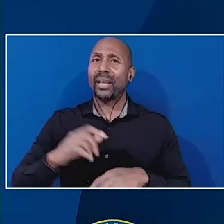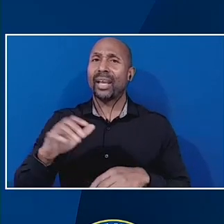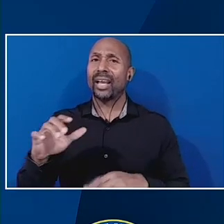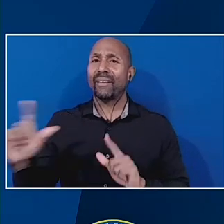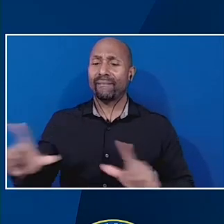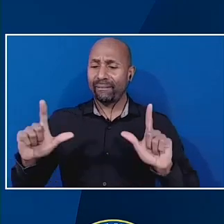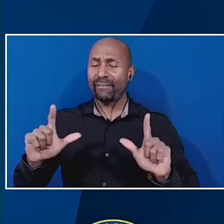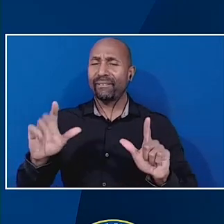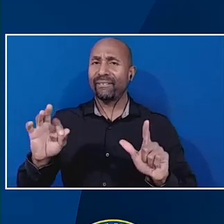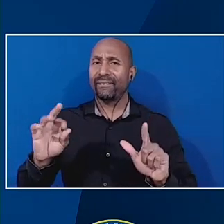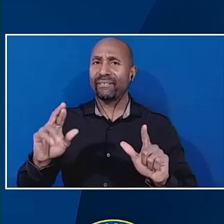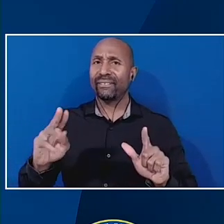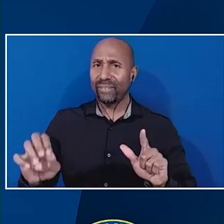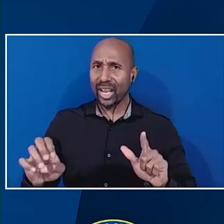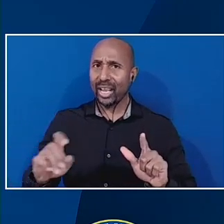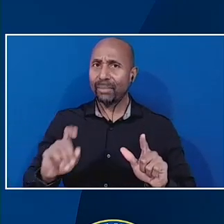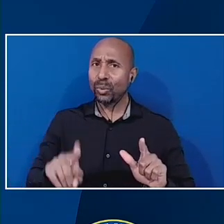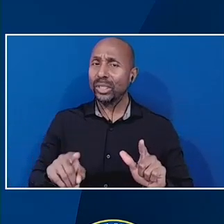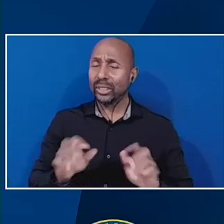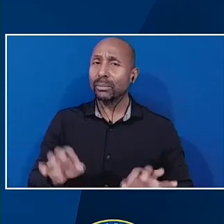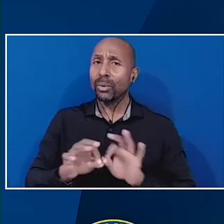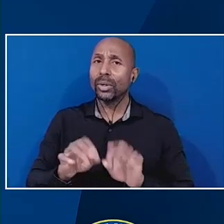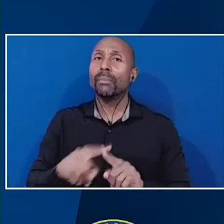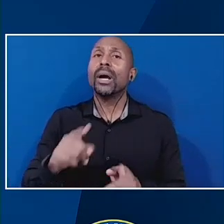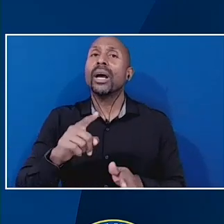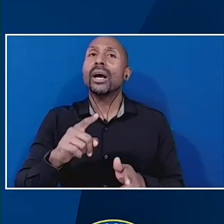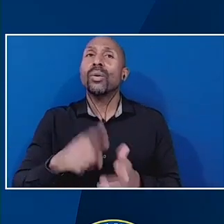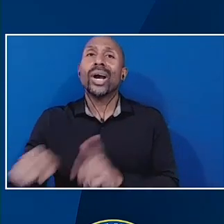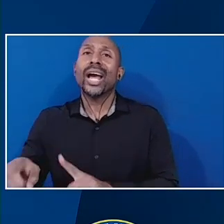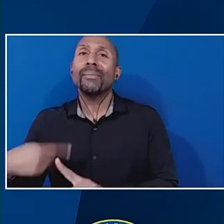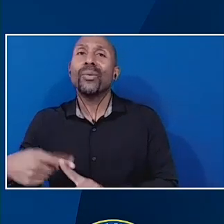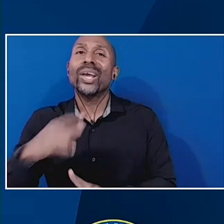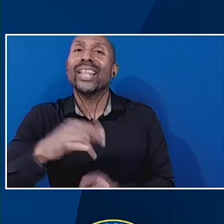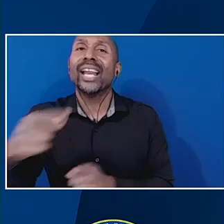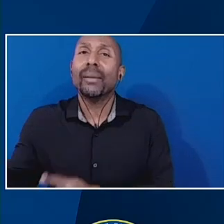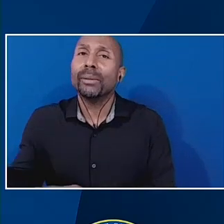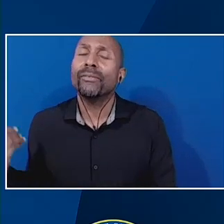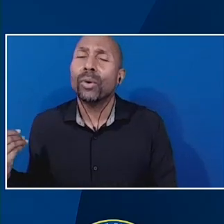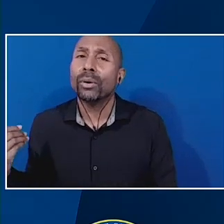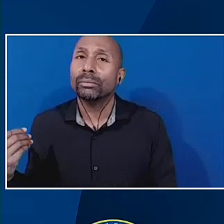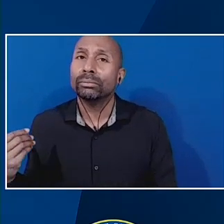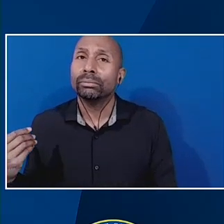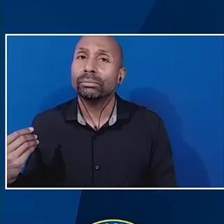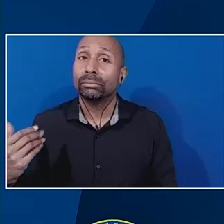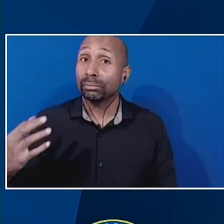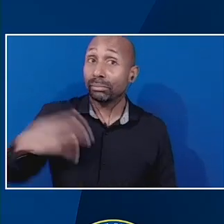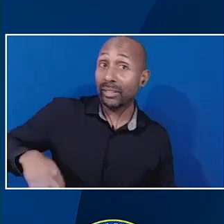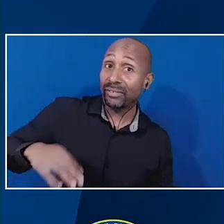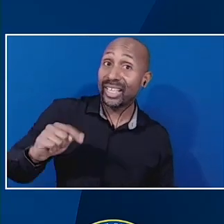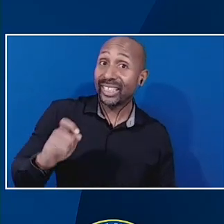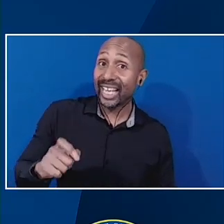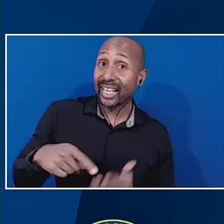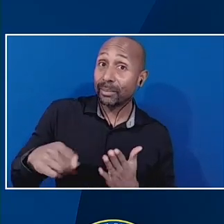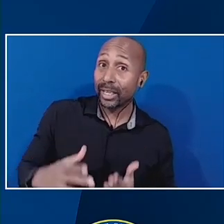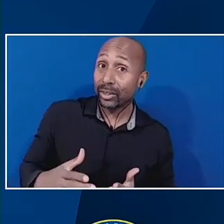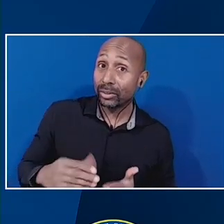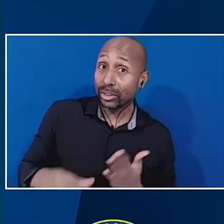frame extensions, was it good ultimately for the taxpayer and students or was it not? And I'm just wondering if the